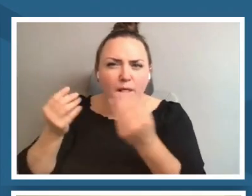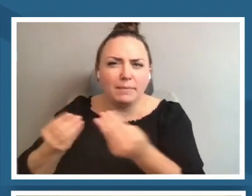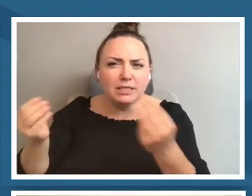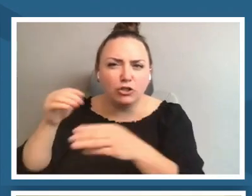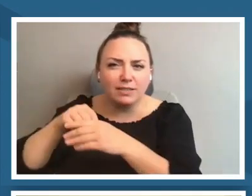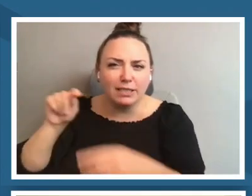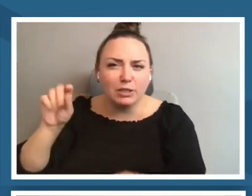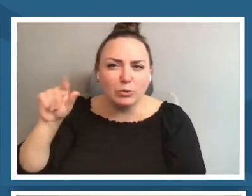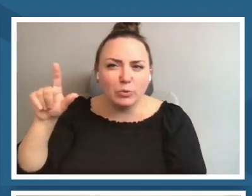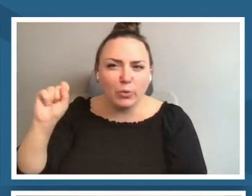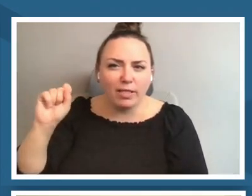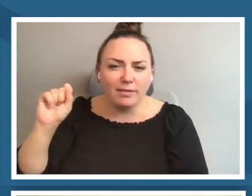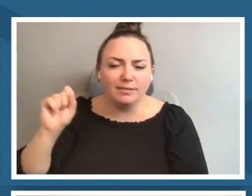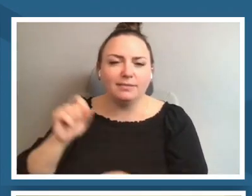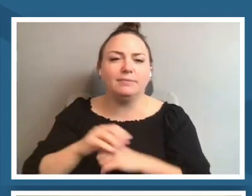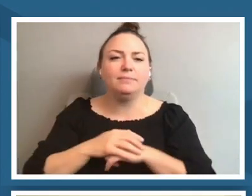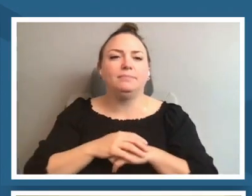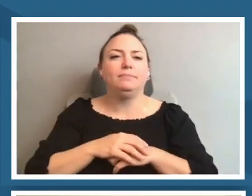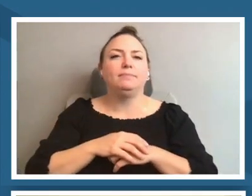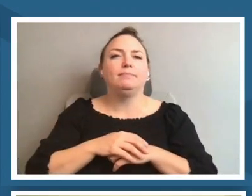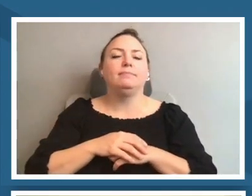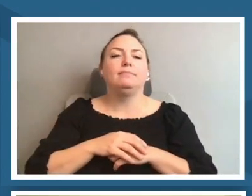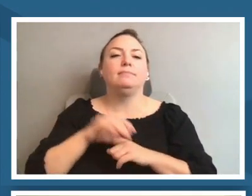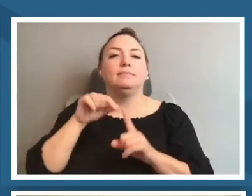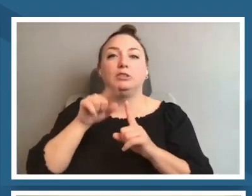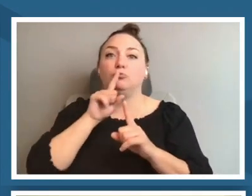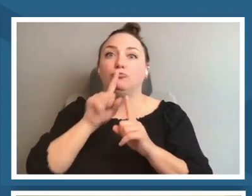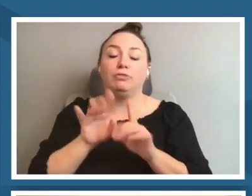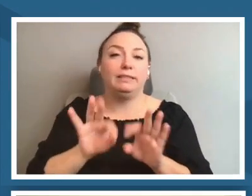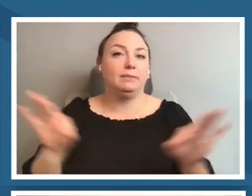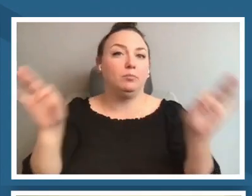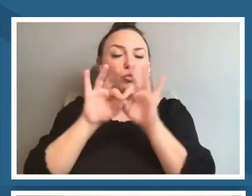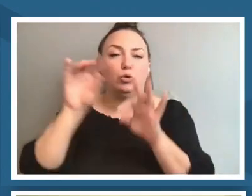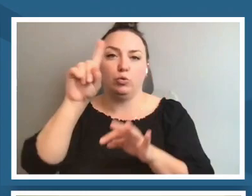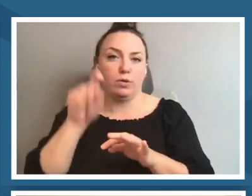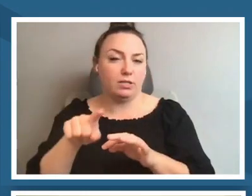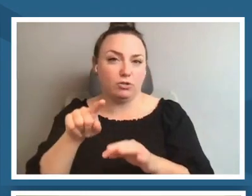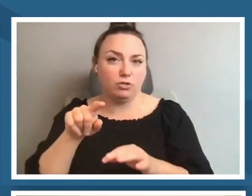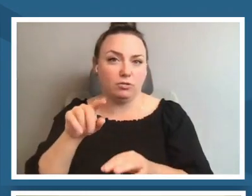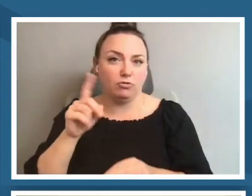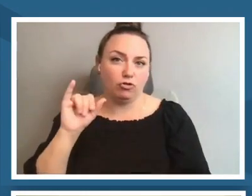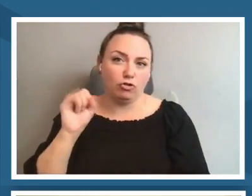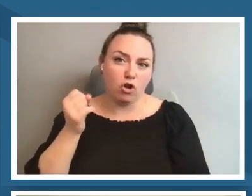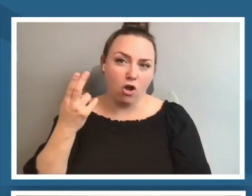and then this really important question um that josh